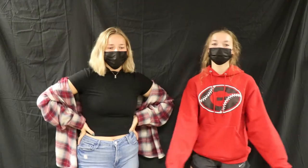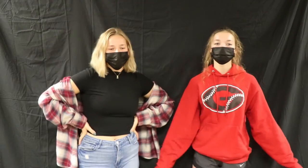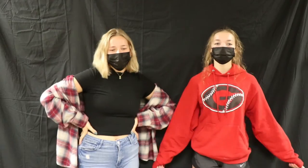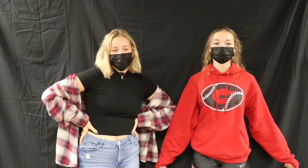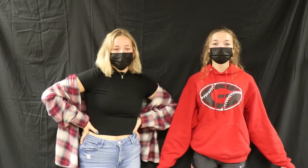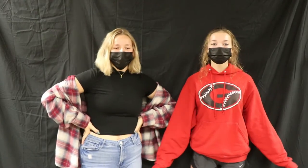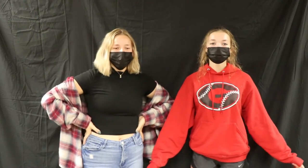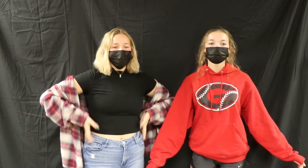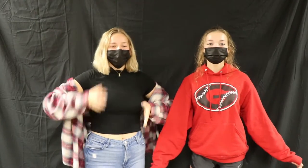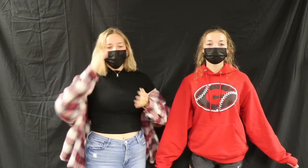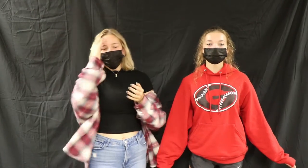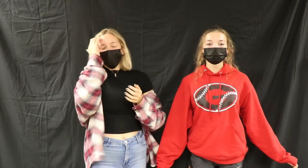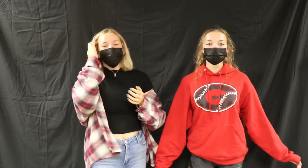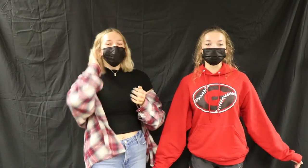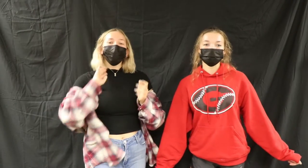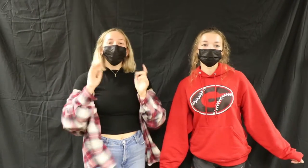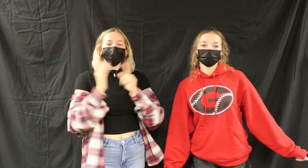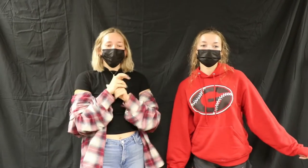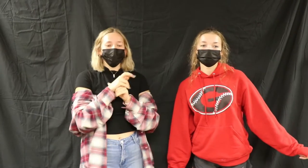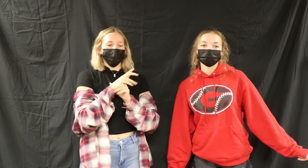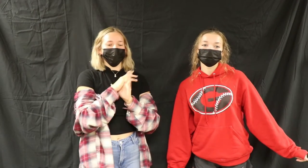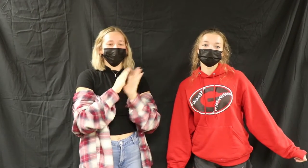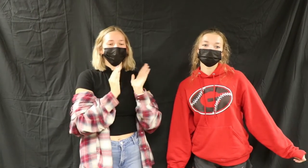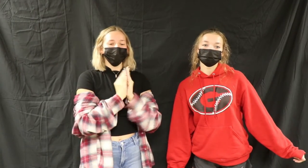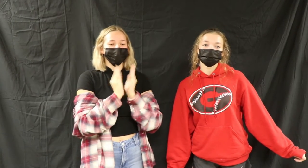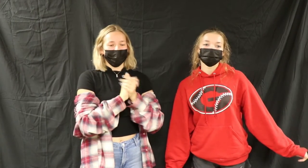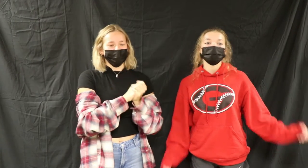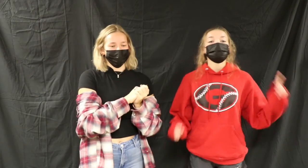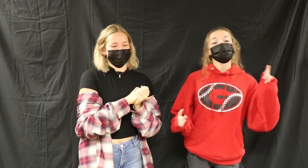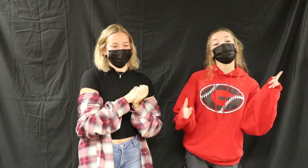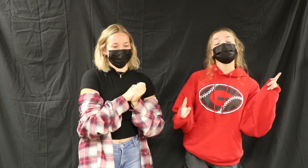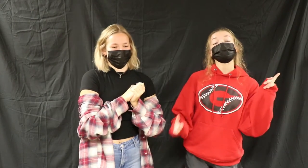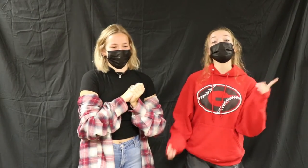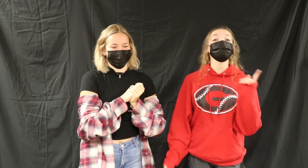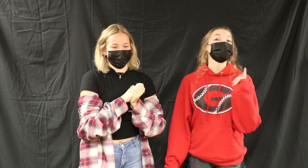picture day for freshmen and sophomores will be september 21st today juniors and seniors will